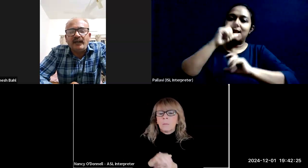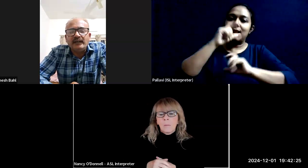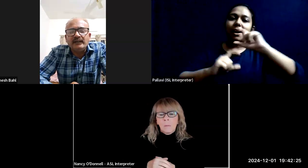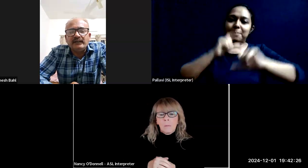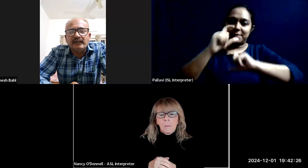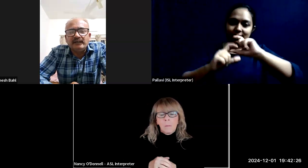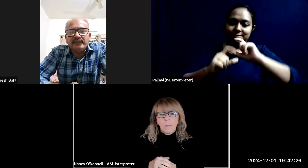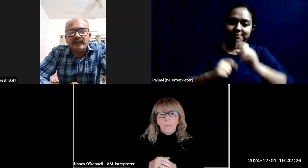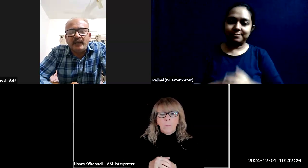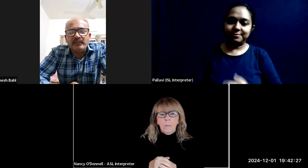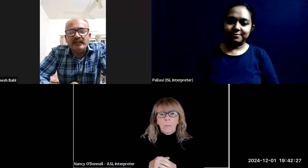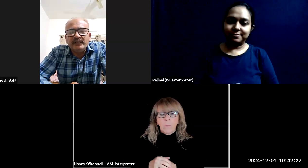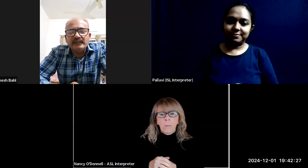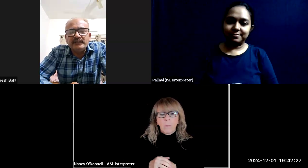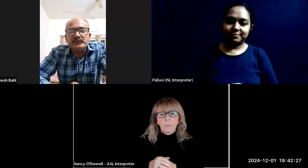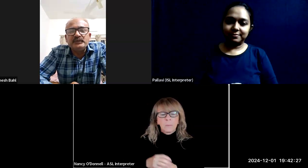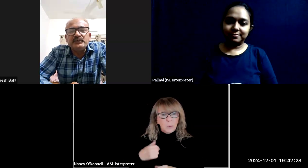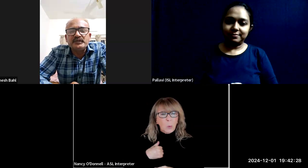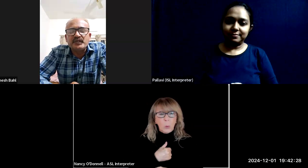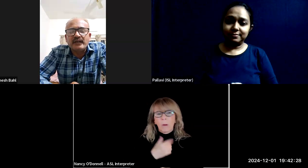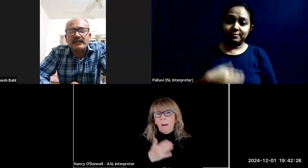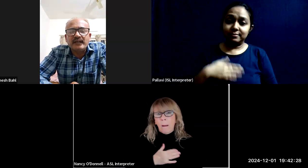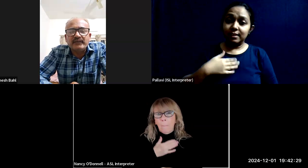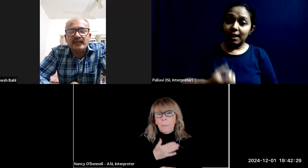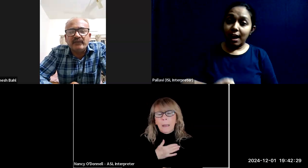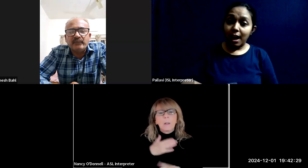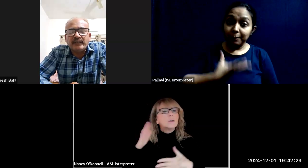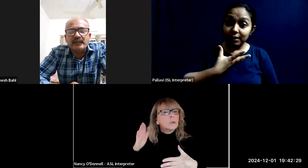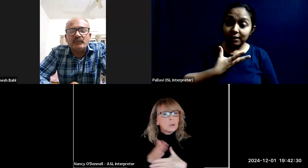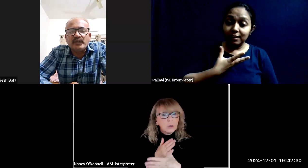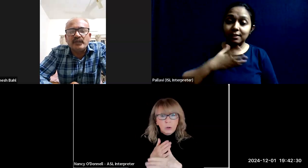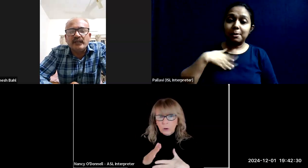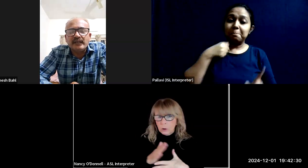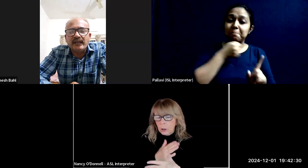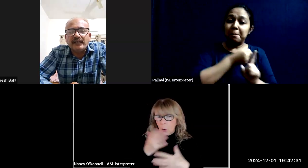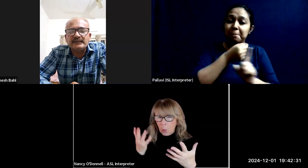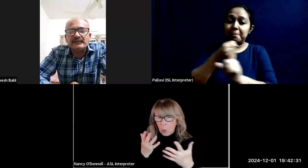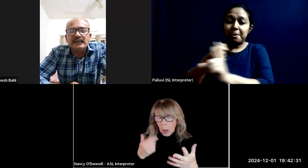And we are happy to share that we have impacted more than three lakhs